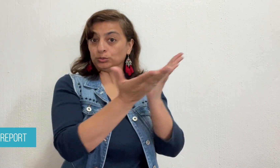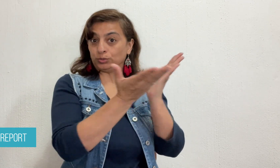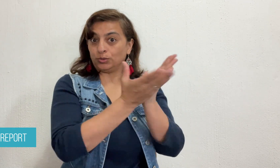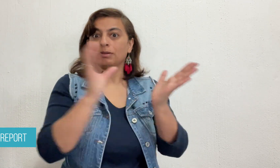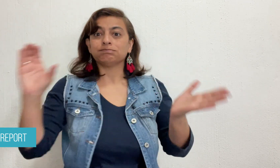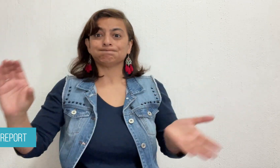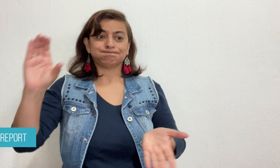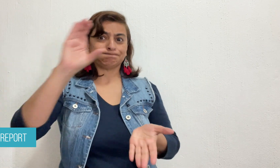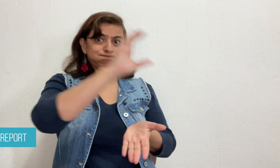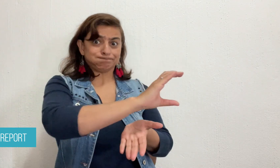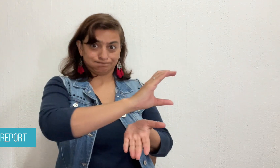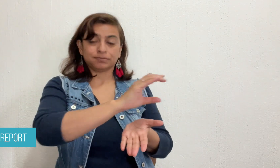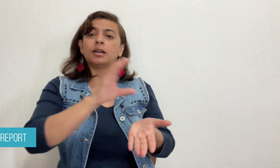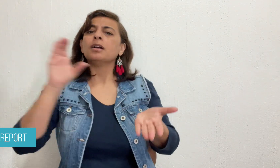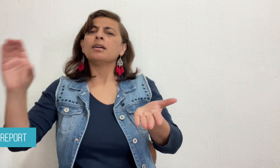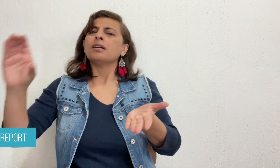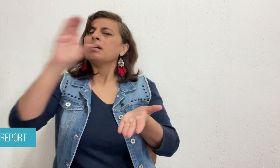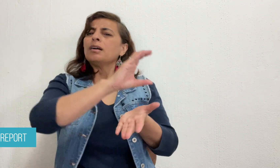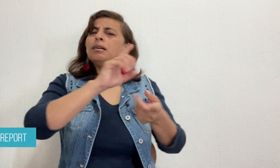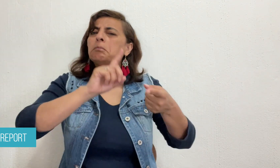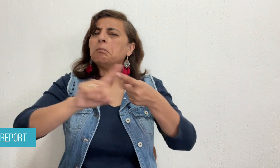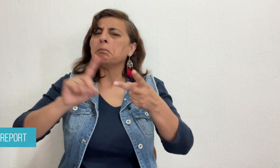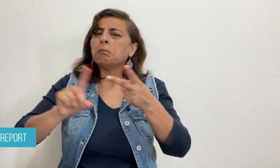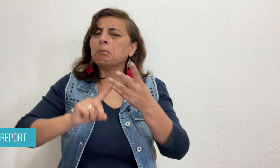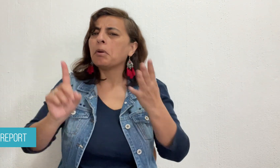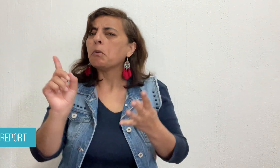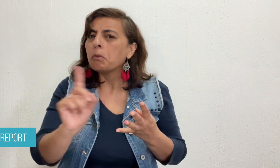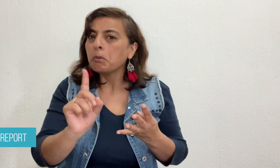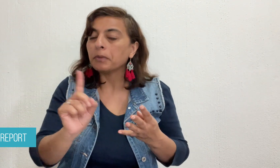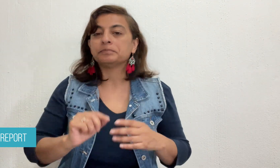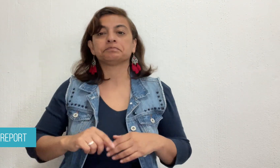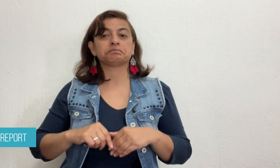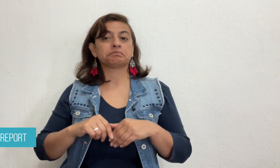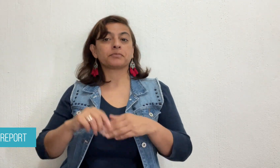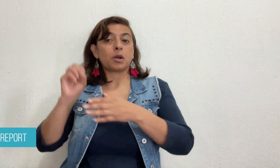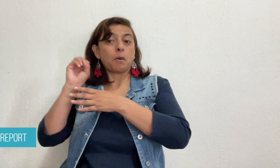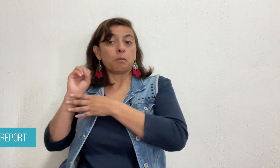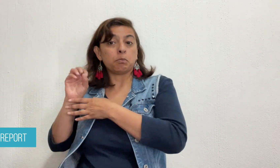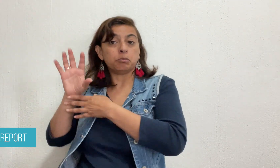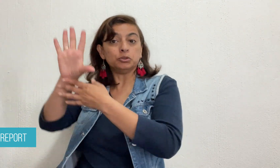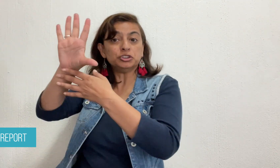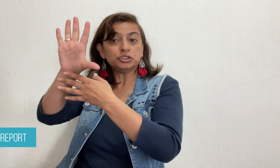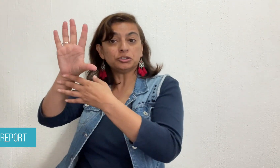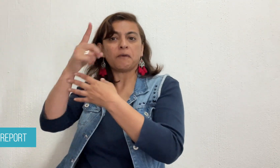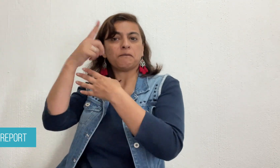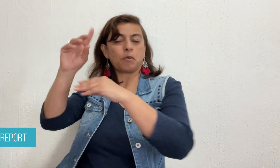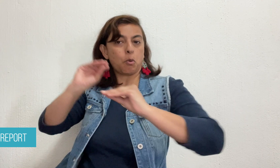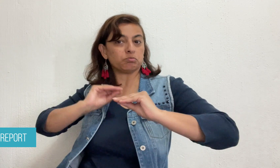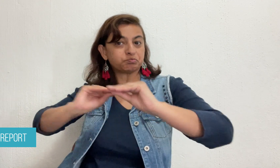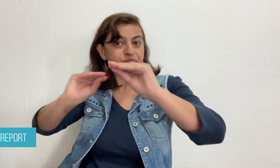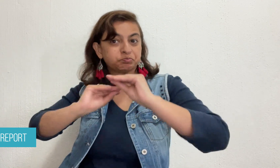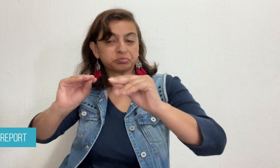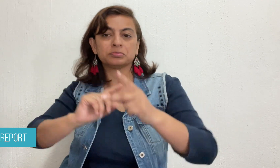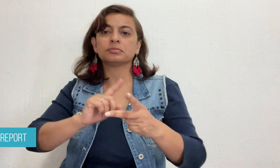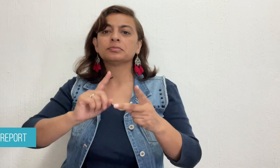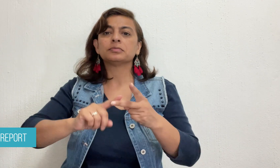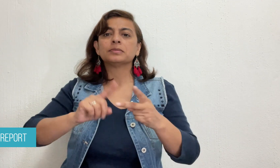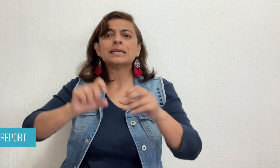for digital instruction, 2 65-inch television sets,